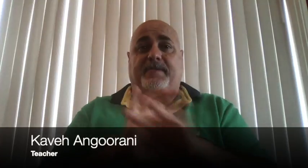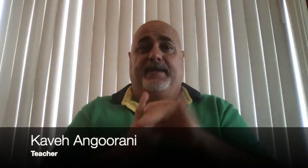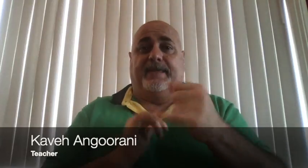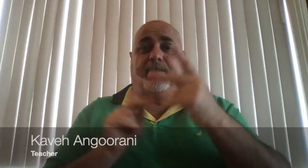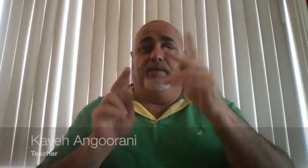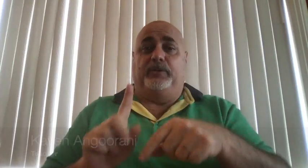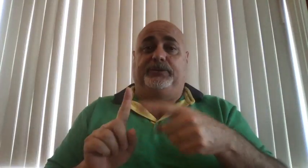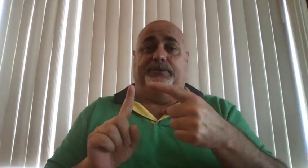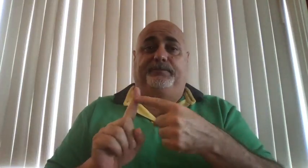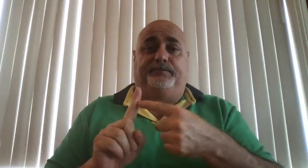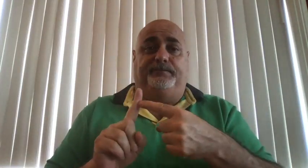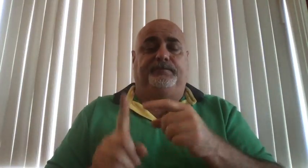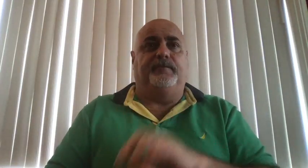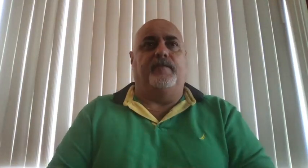I selected this student.